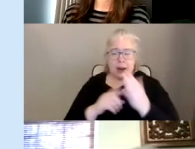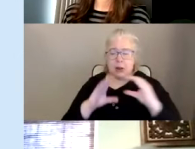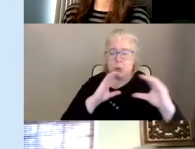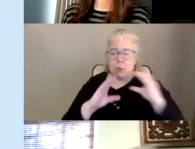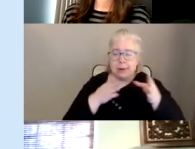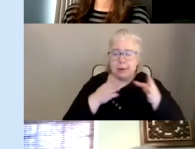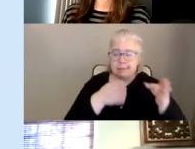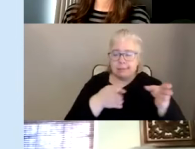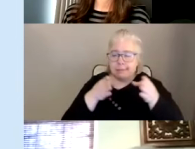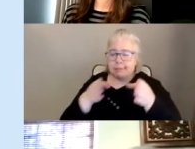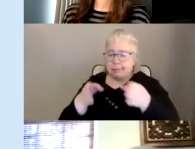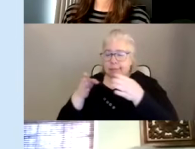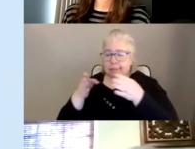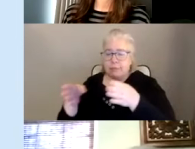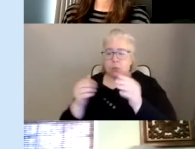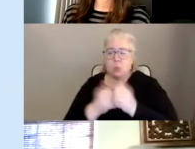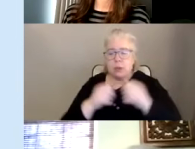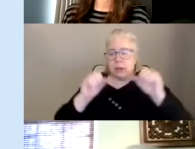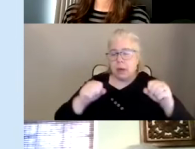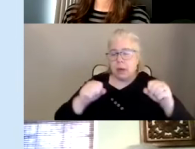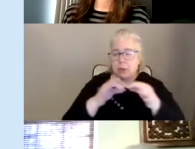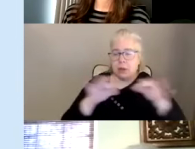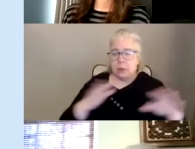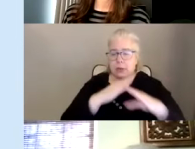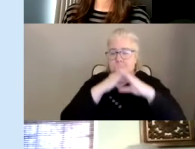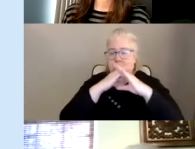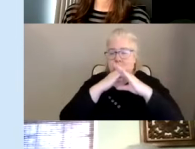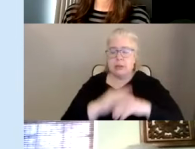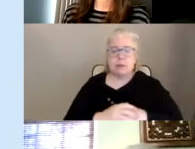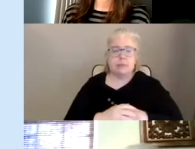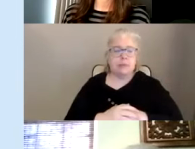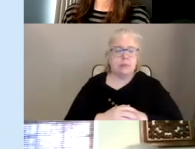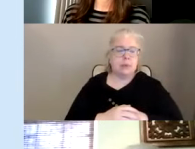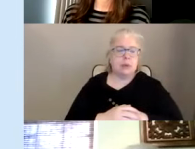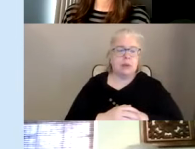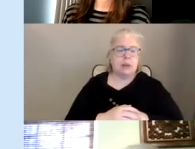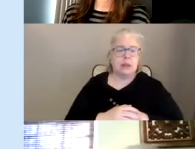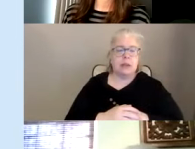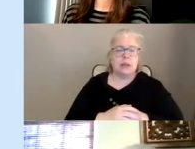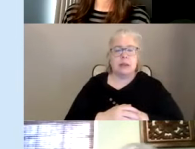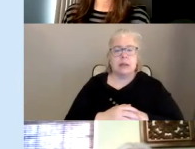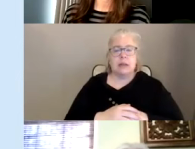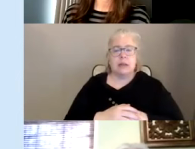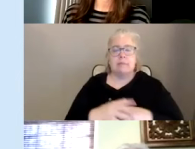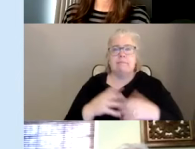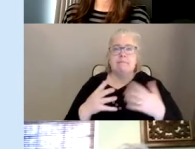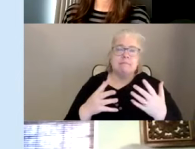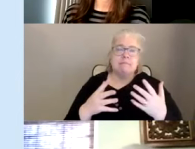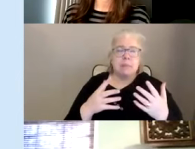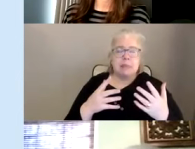where language barriers may occur. I like to think about this in kind of buckets of communication.